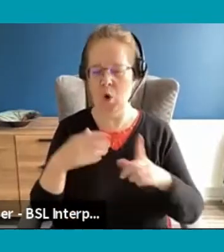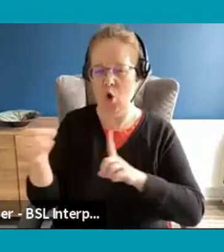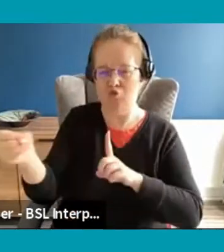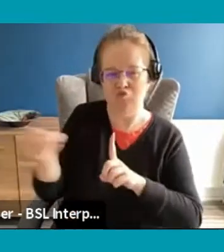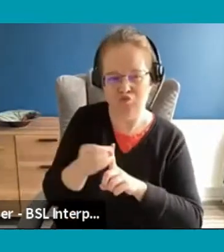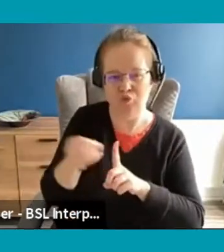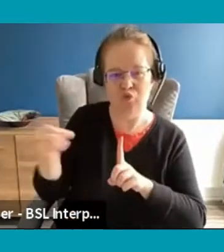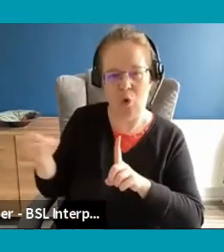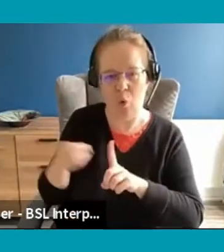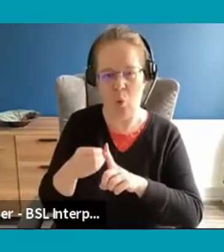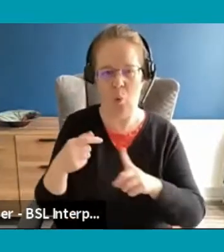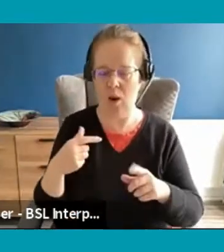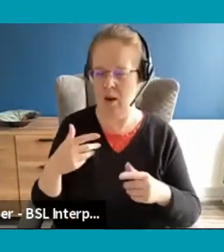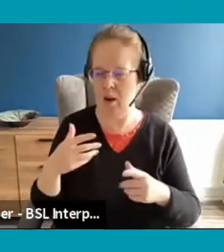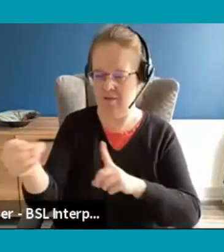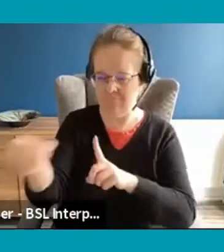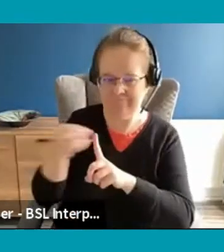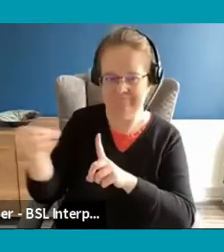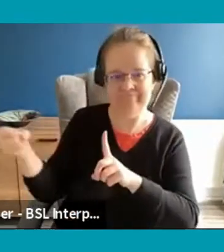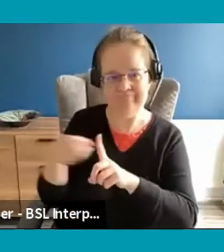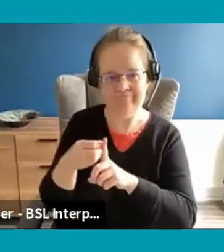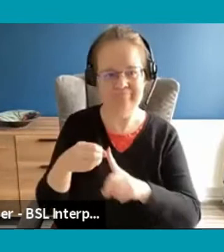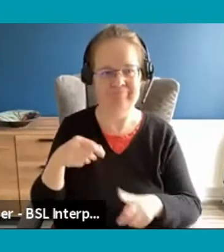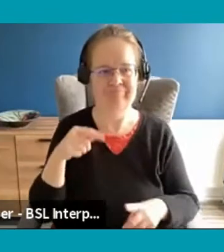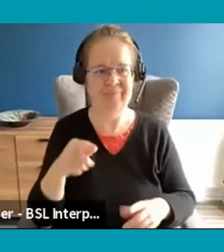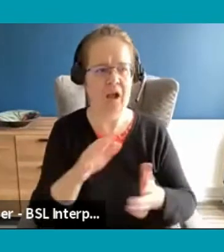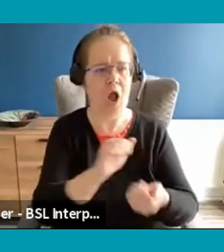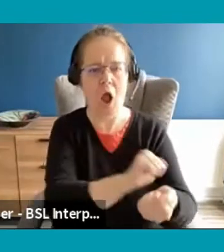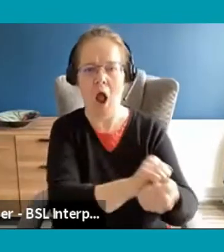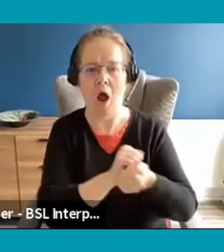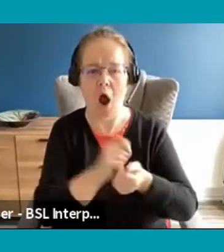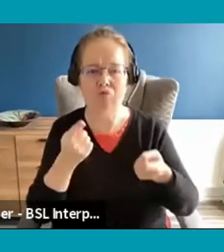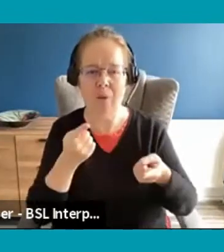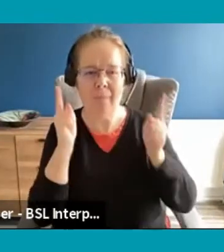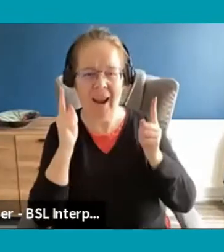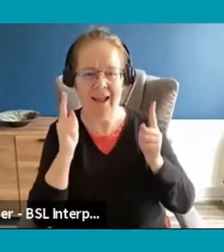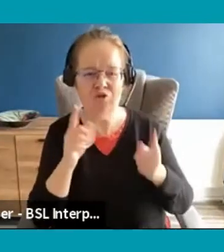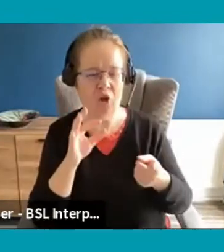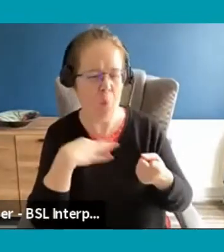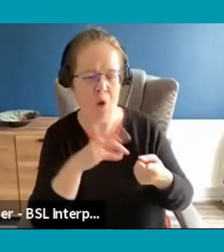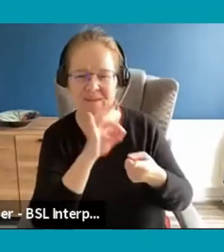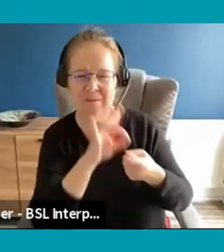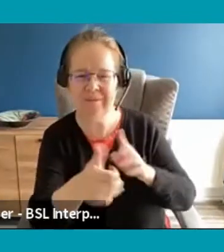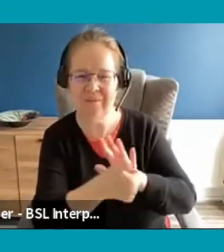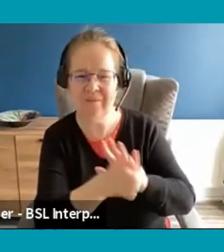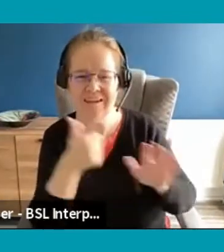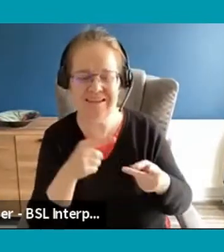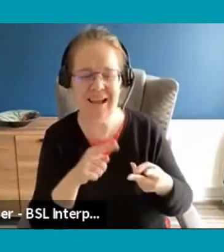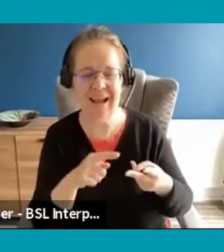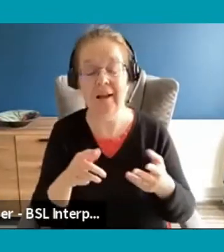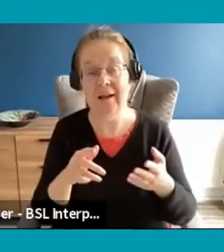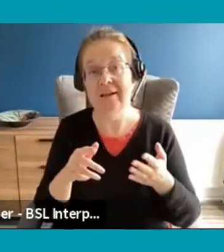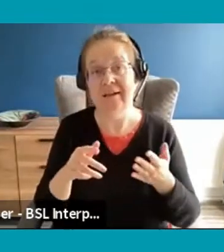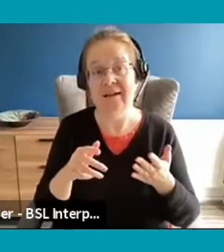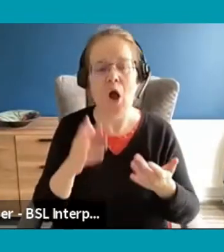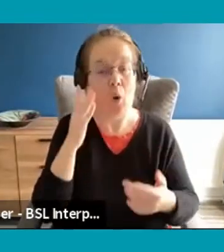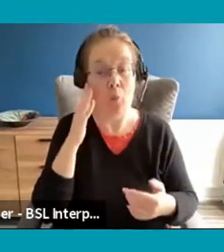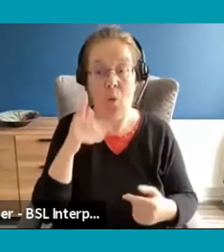UM, it depends what the hiring manager is looking for. Specific skill set, and realistically it's whether those people are out there in the